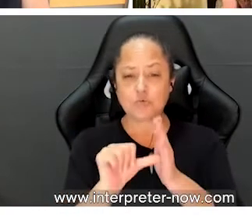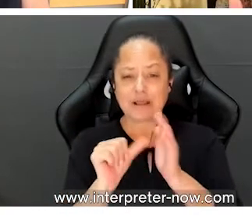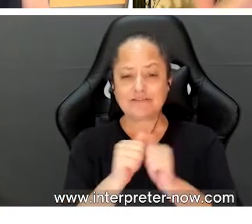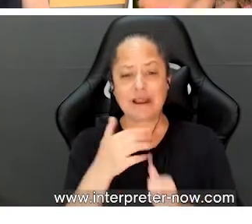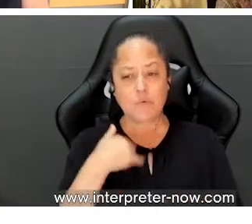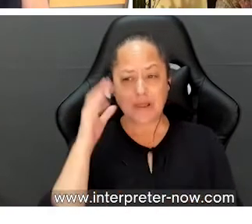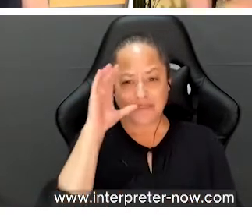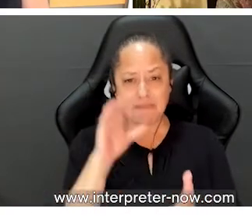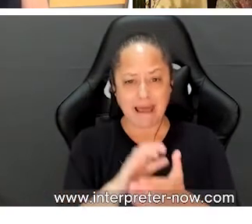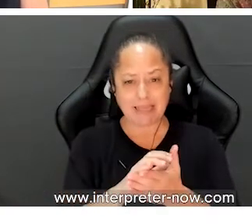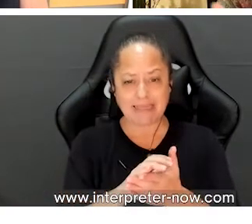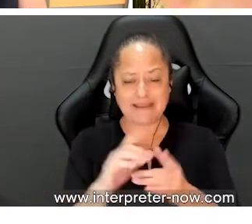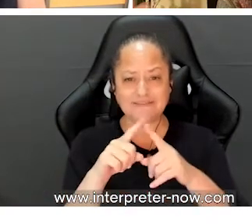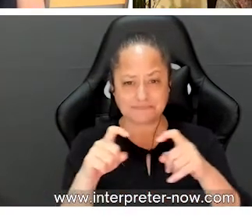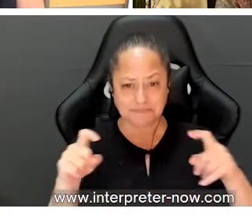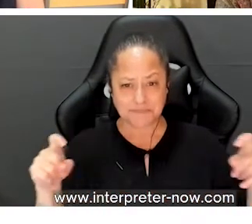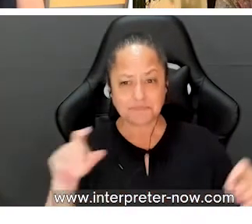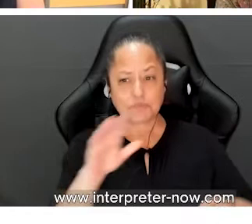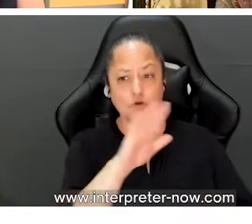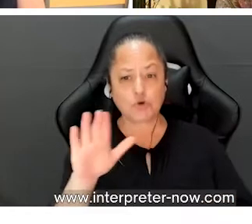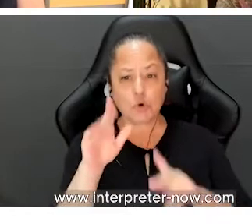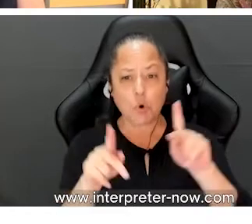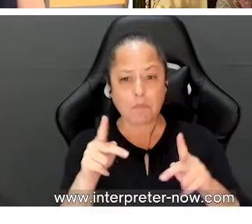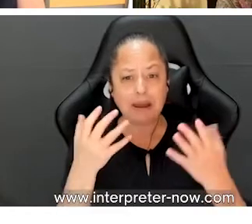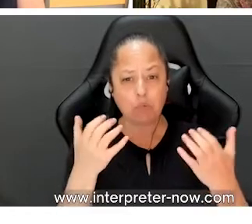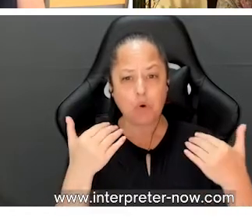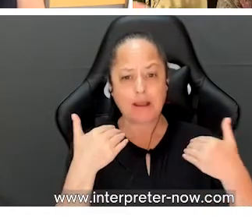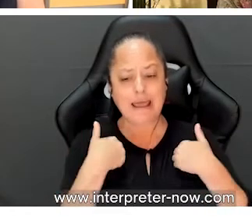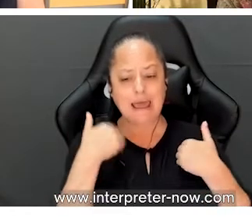be able to have this open communication because you've hopefully identified that you have